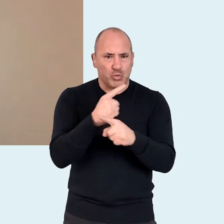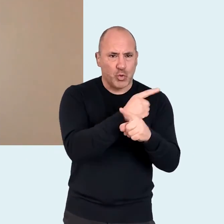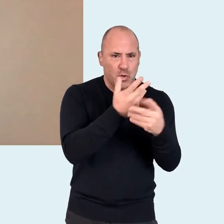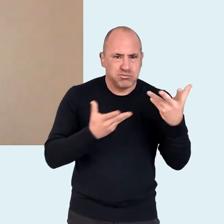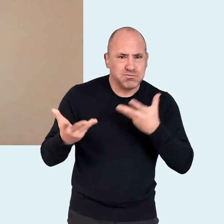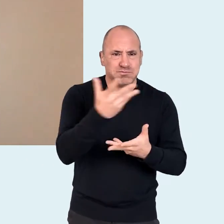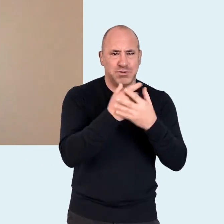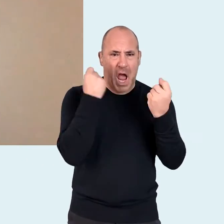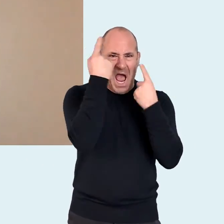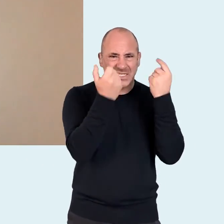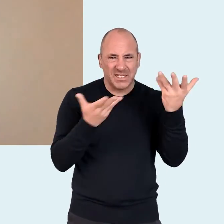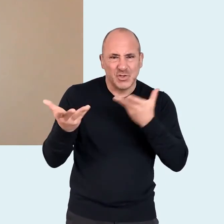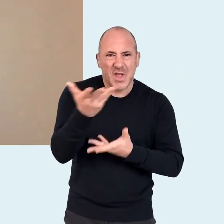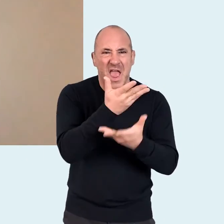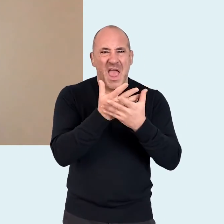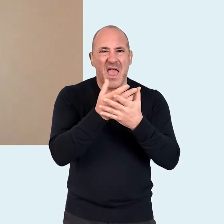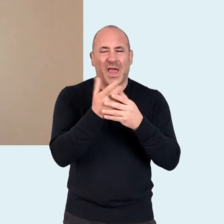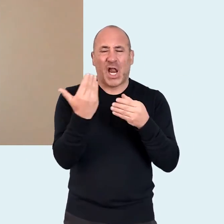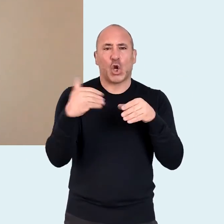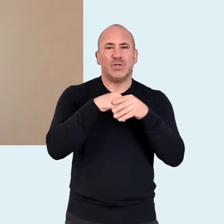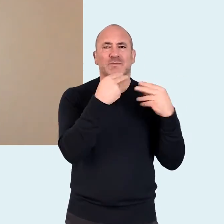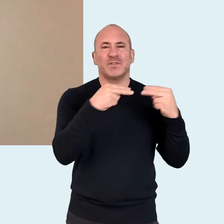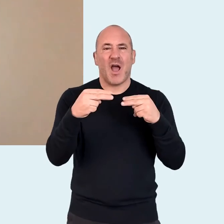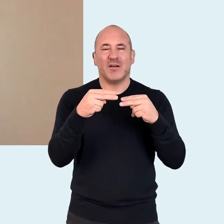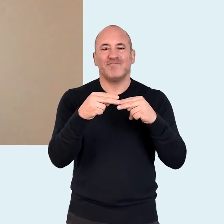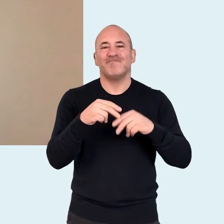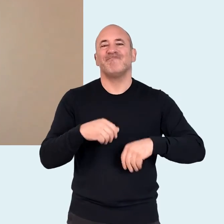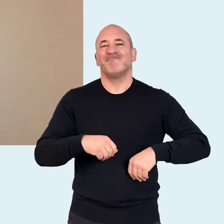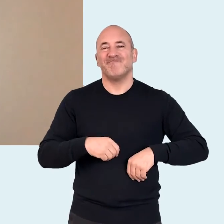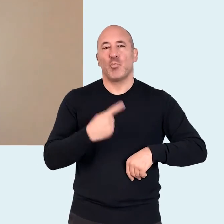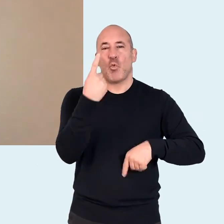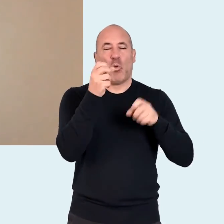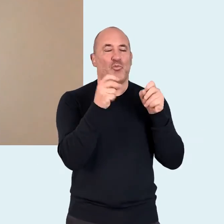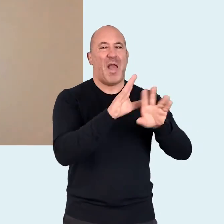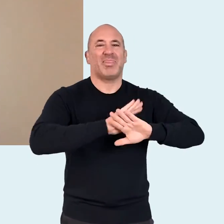conversations, a sharing of ideas, and an understanding that inclusive dance is not